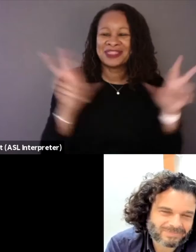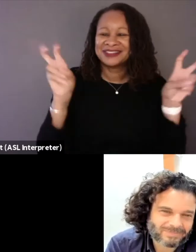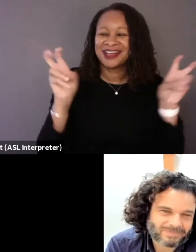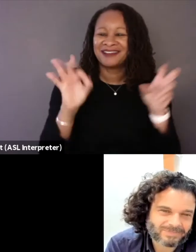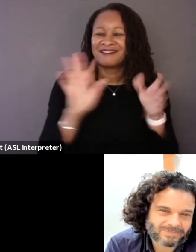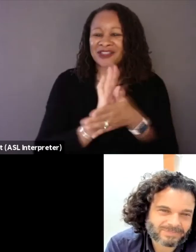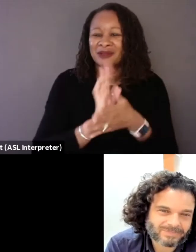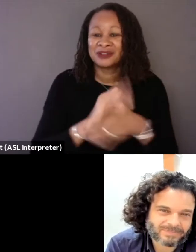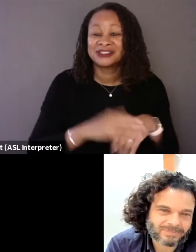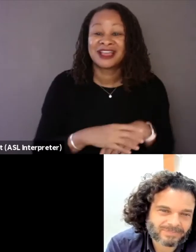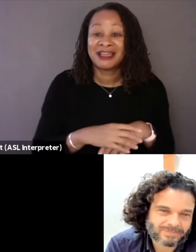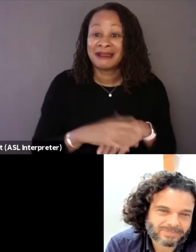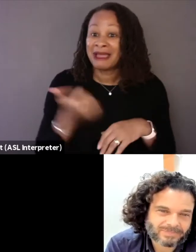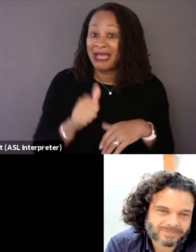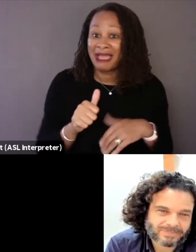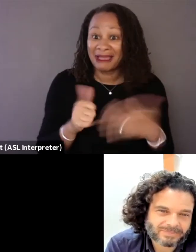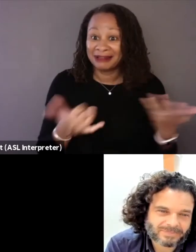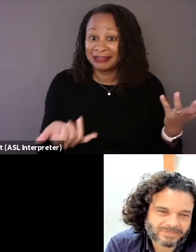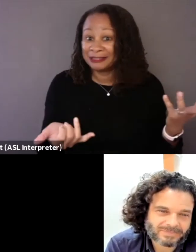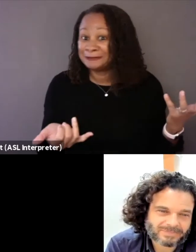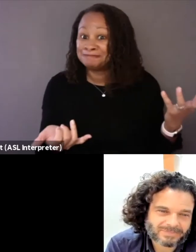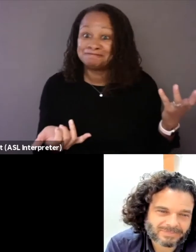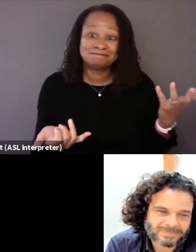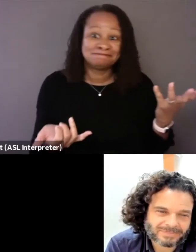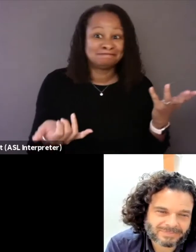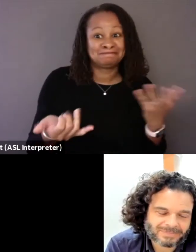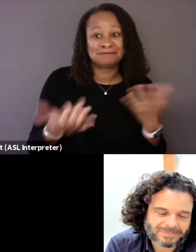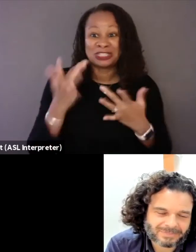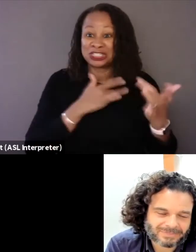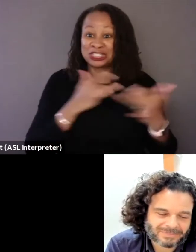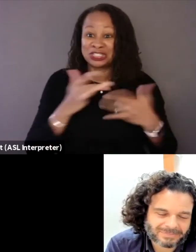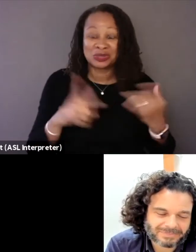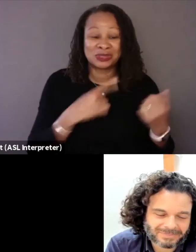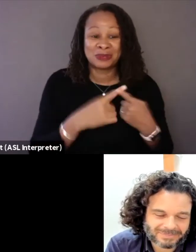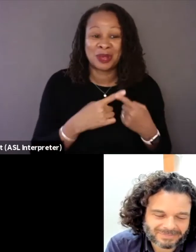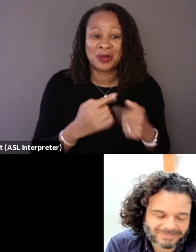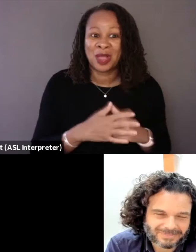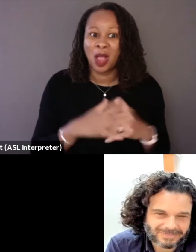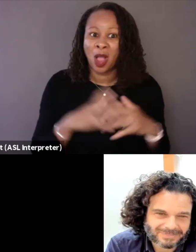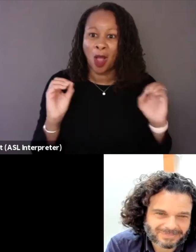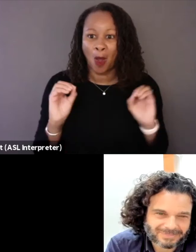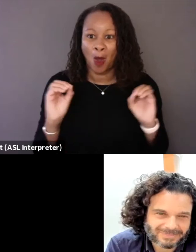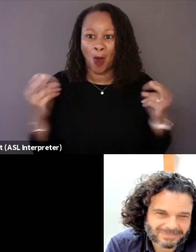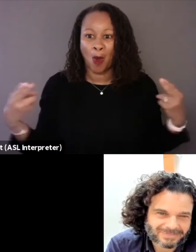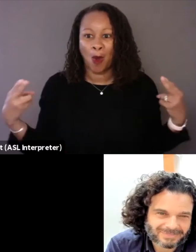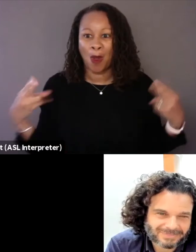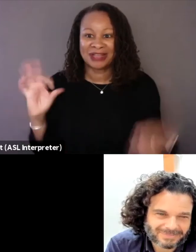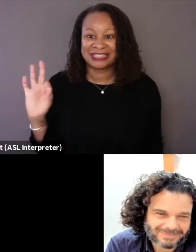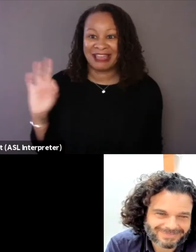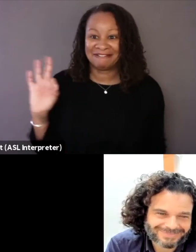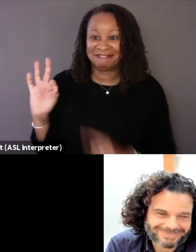Ever any qualms along the way or any concern about, oh, there's an F in it and,